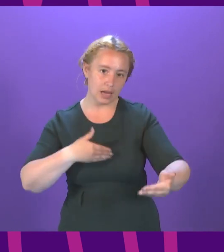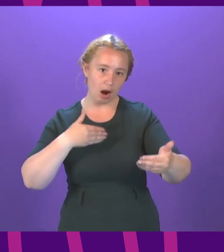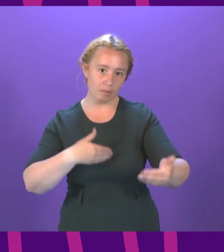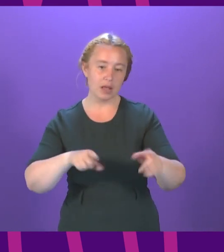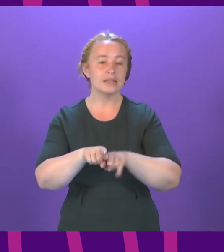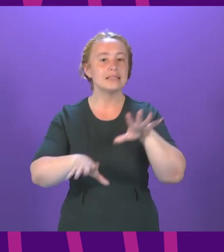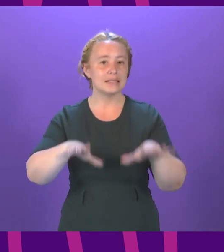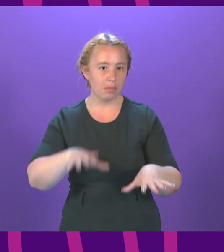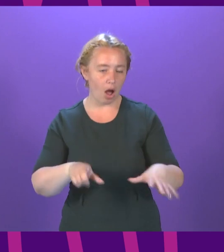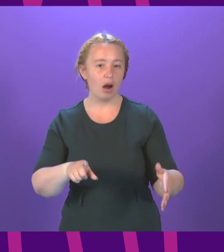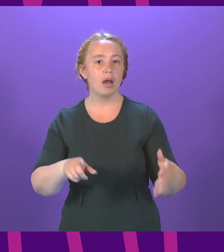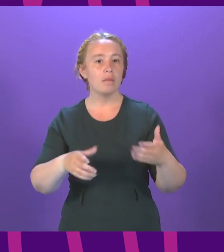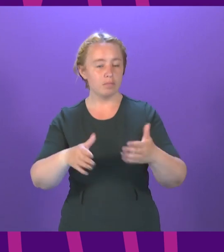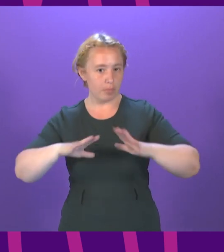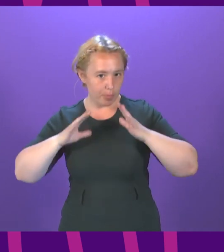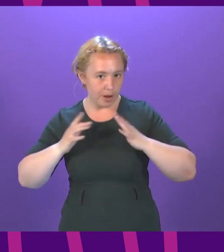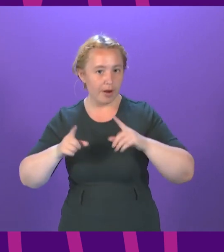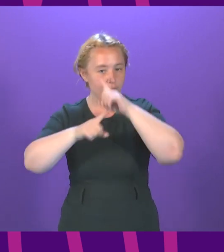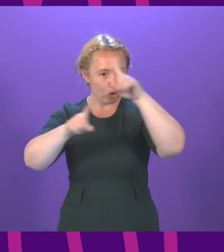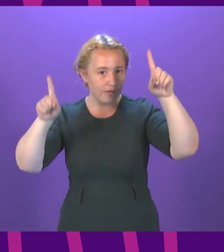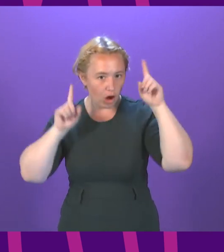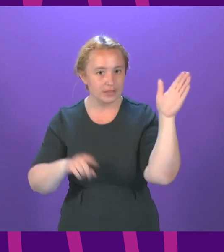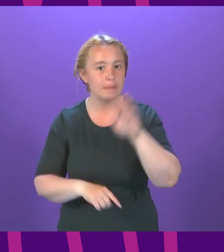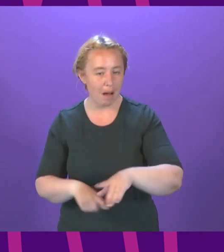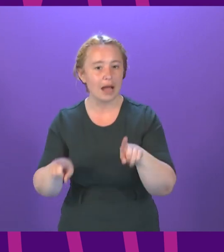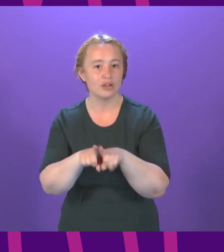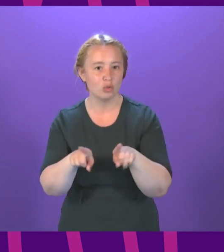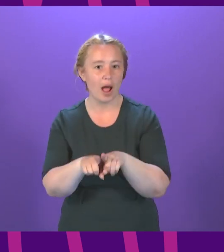we need to properly prepare for the start of the university and college terms. I